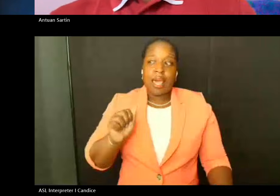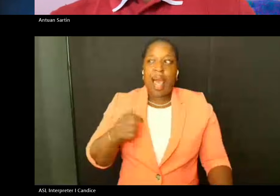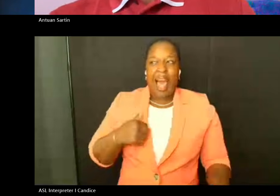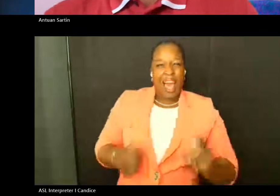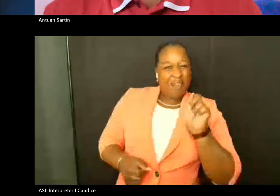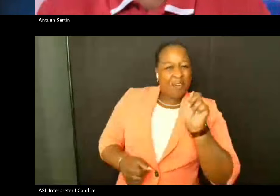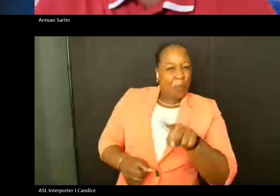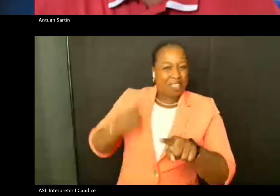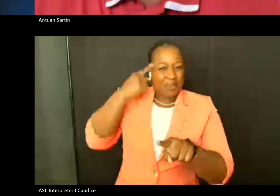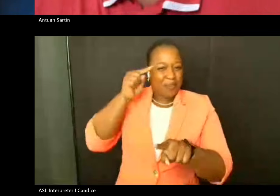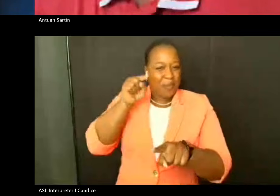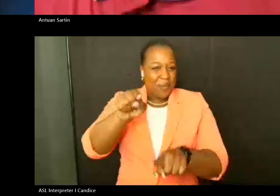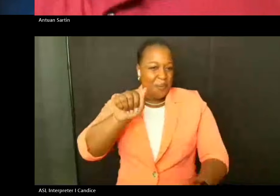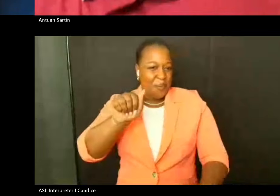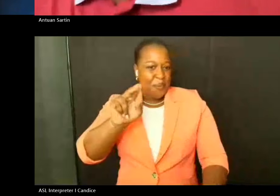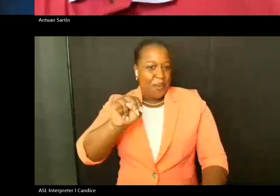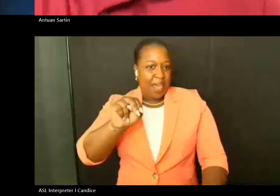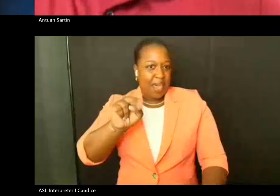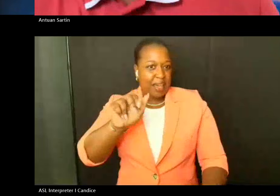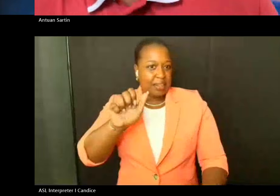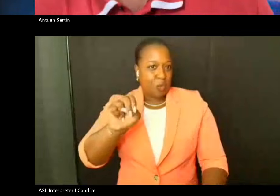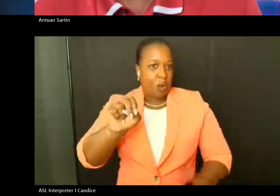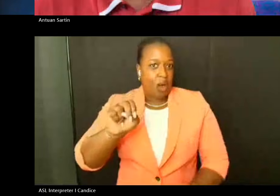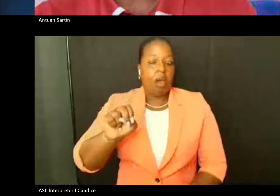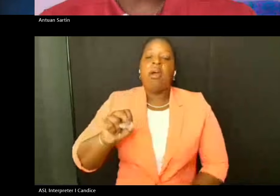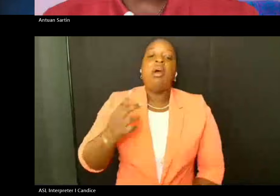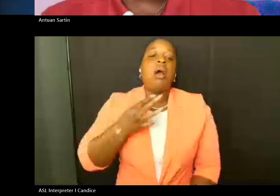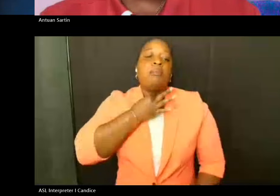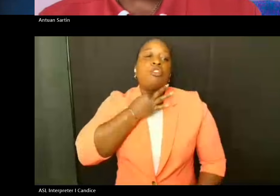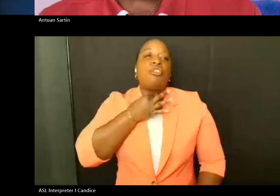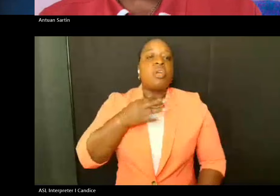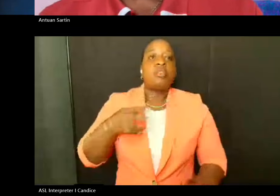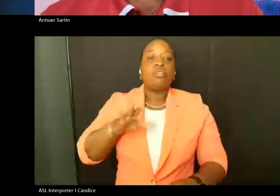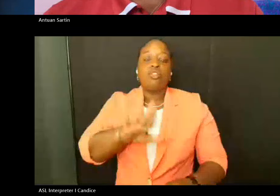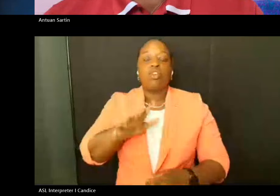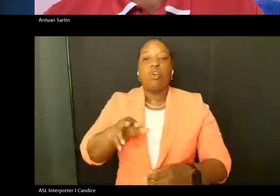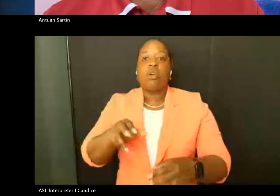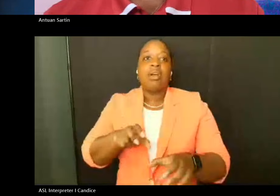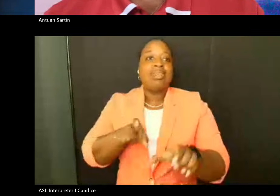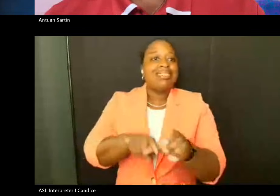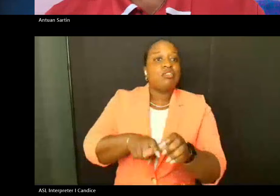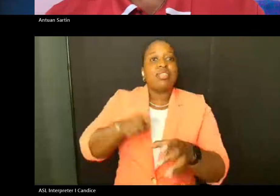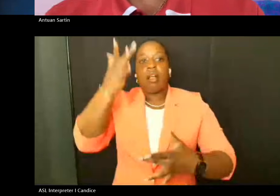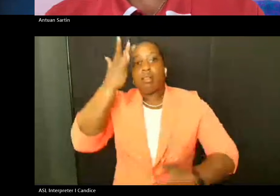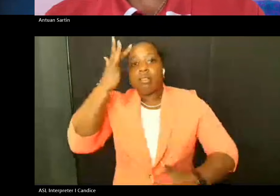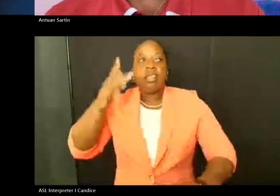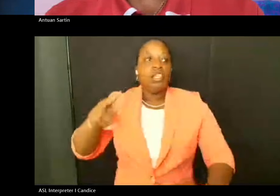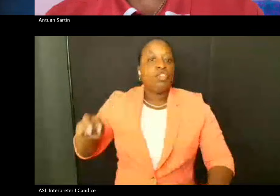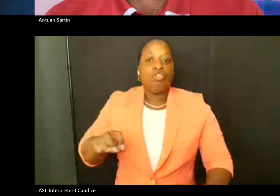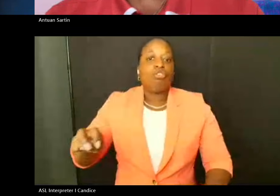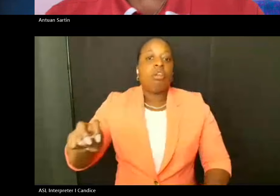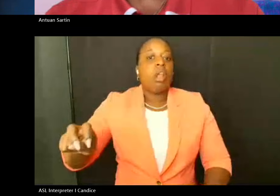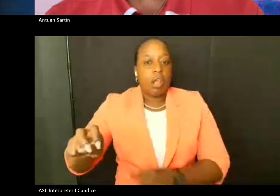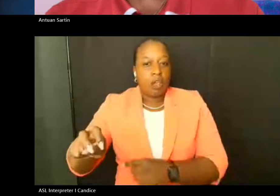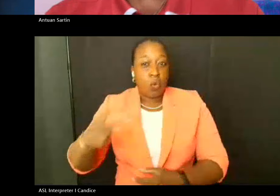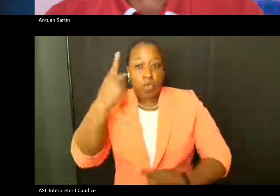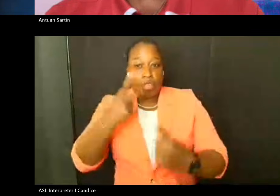you. I'm wondering if at any point during this journey, you ever considered enrolling Kali